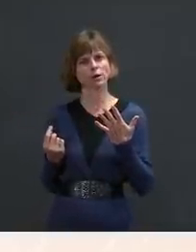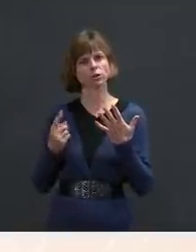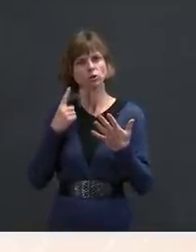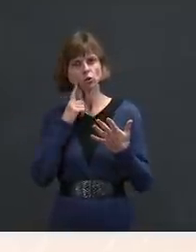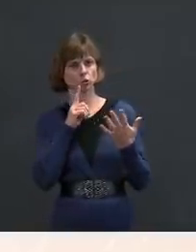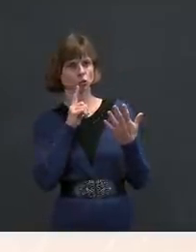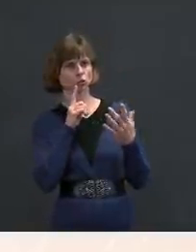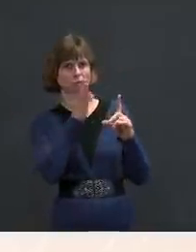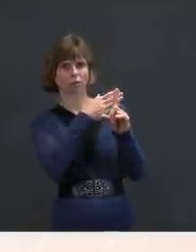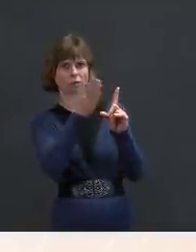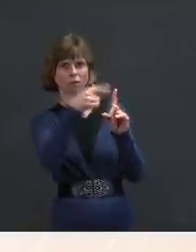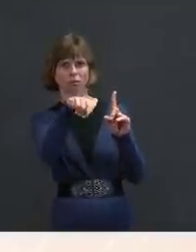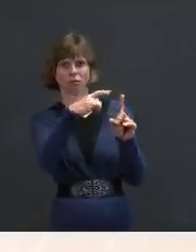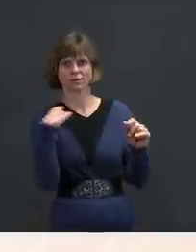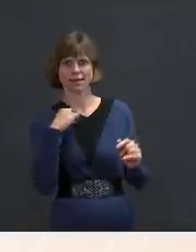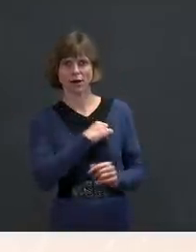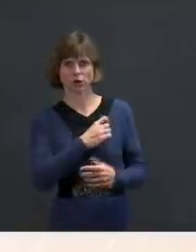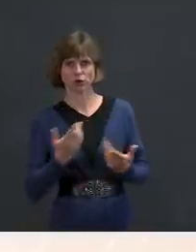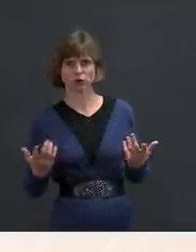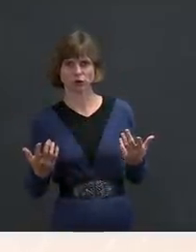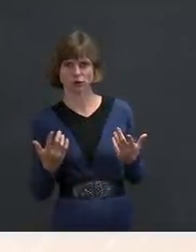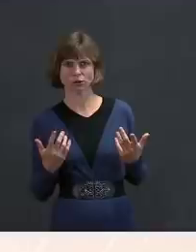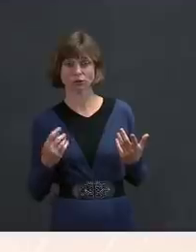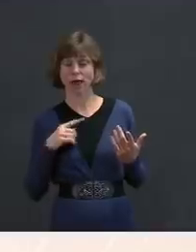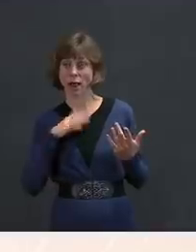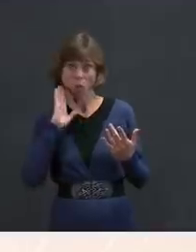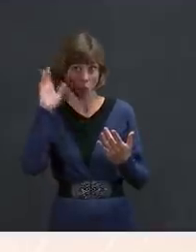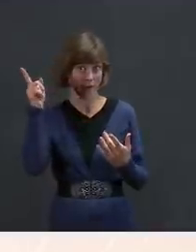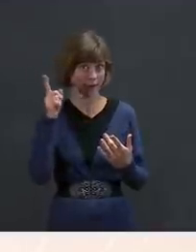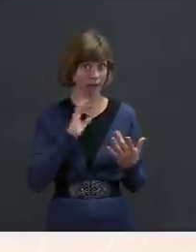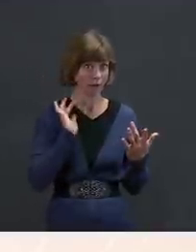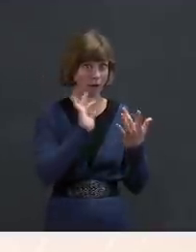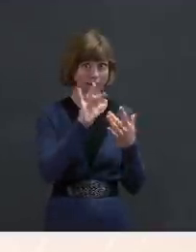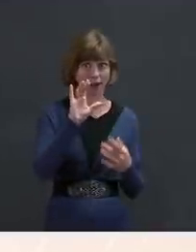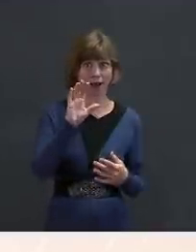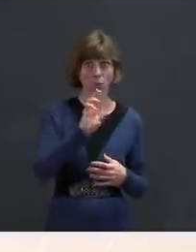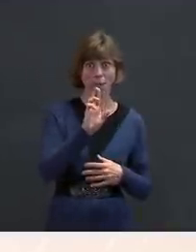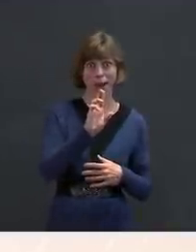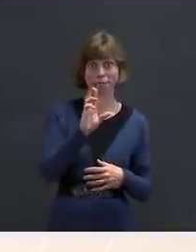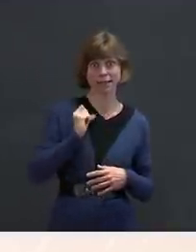Will he reach out to Susan Collins, for example, or other Republicans to try and get them on board?